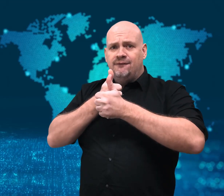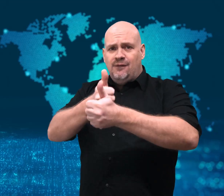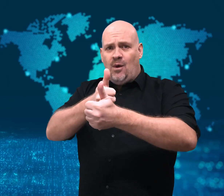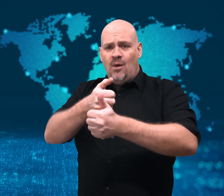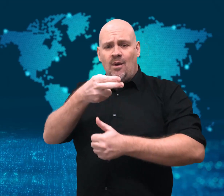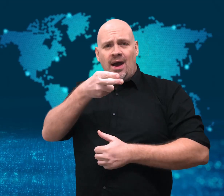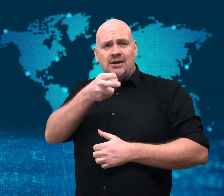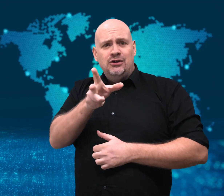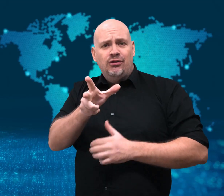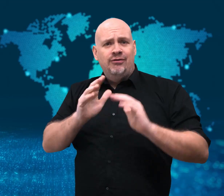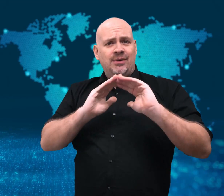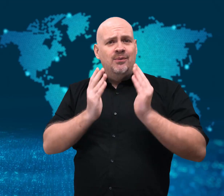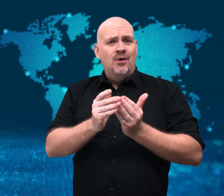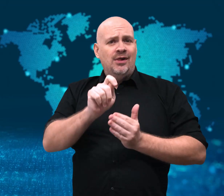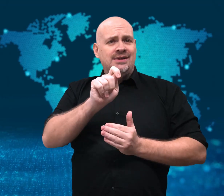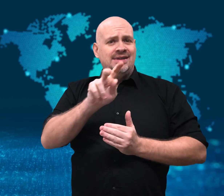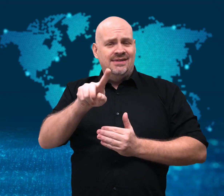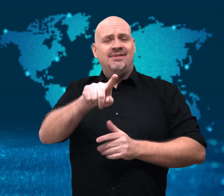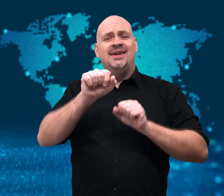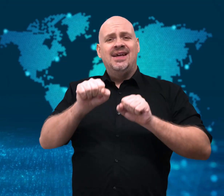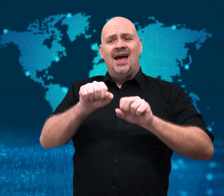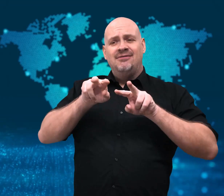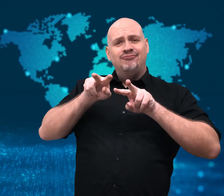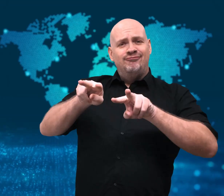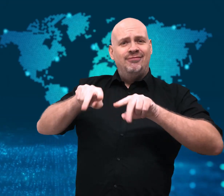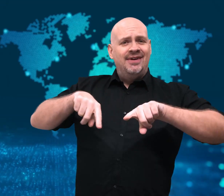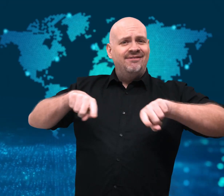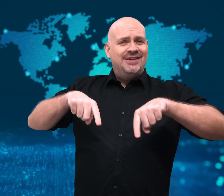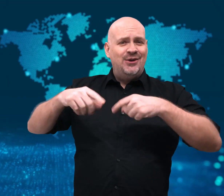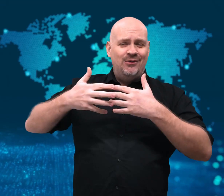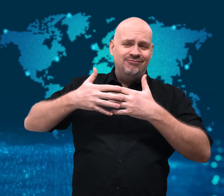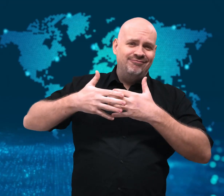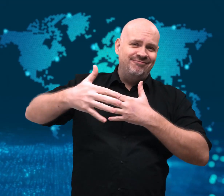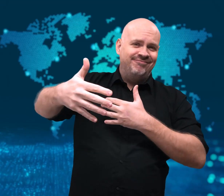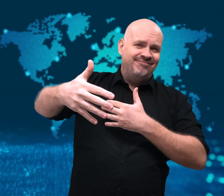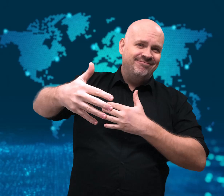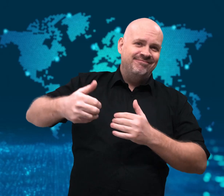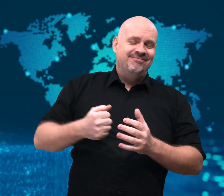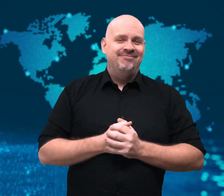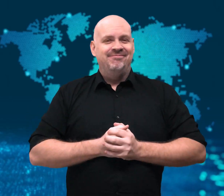and follow H3 World TV to get new video updates!